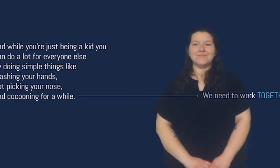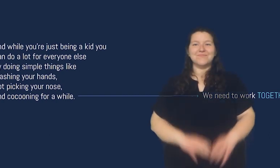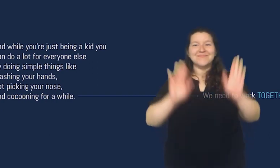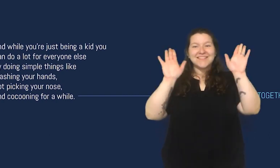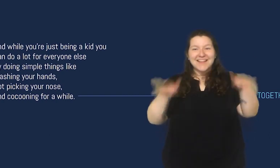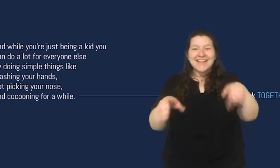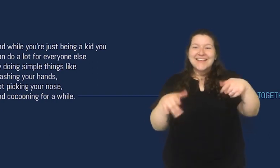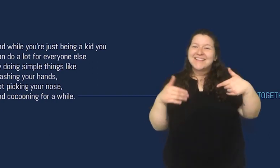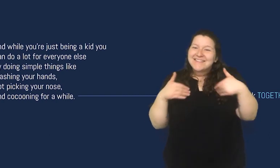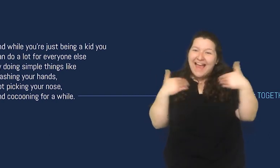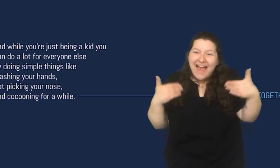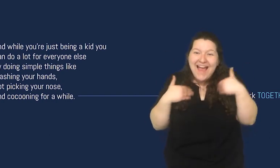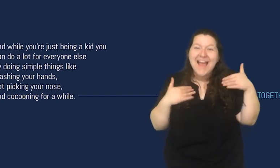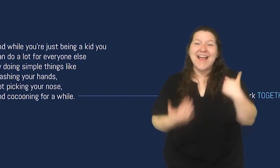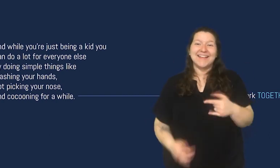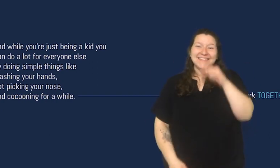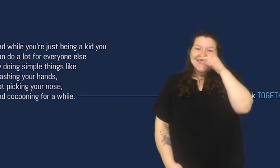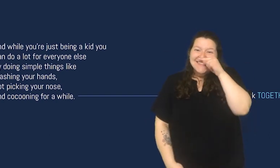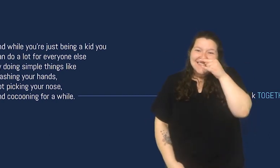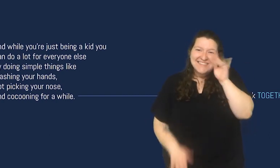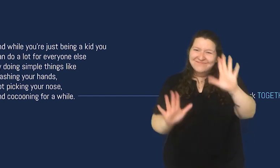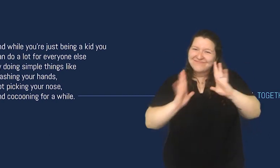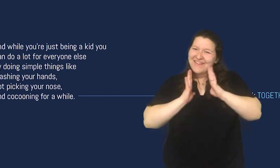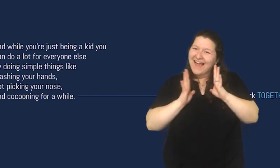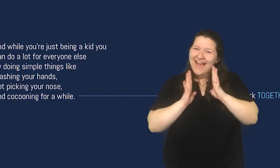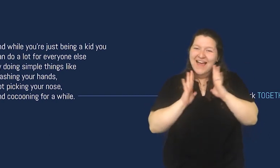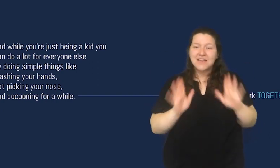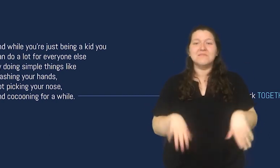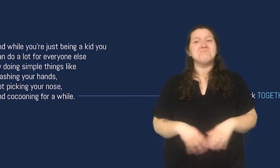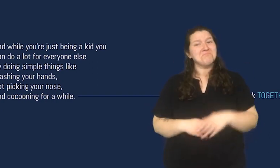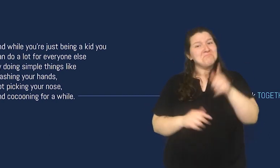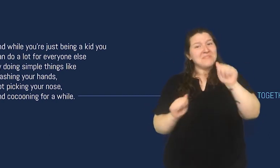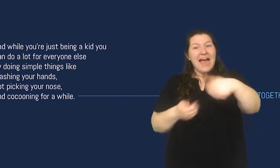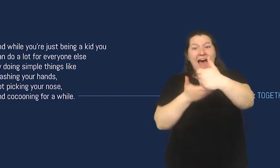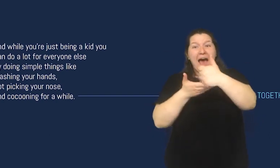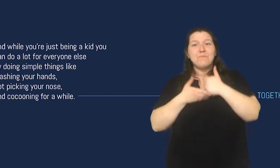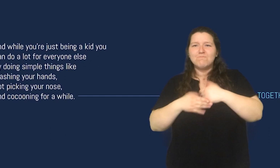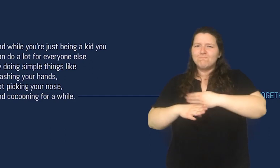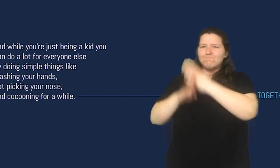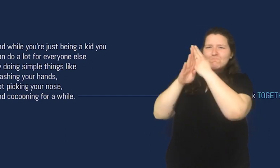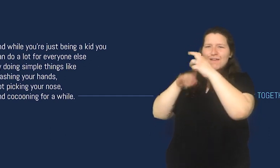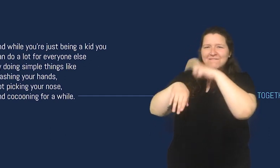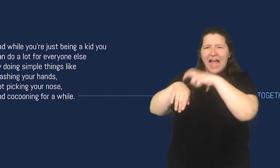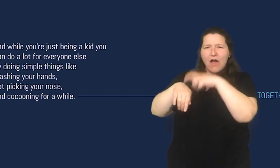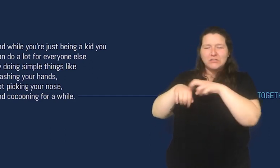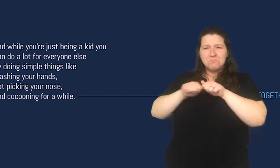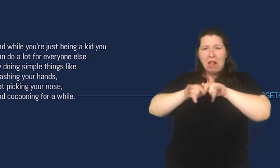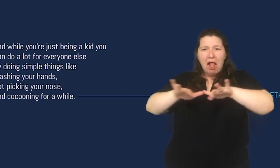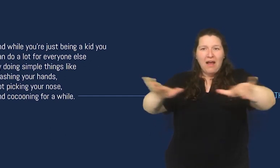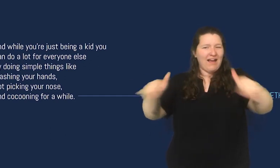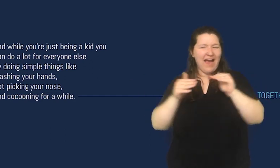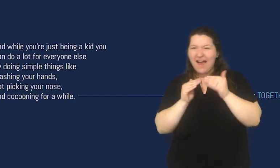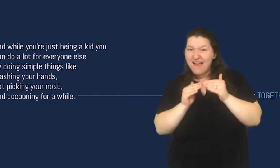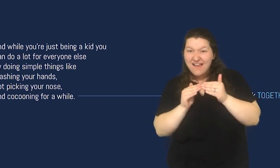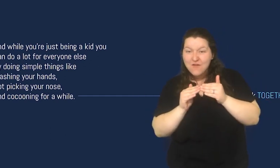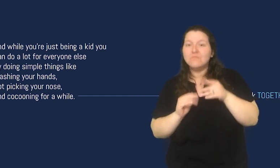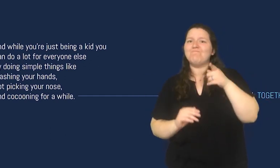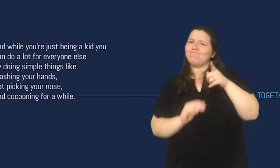And while you're just being a kid you can do a lot for everyone else by doing simple things